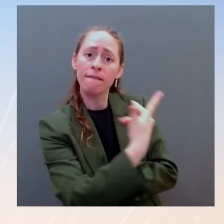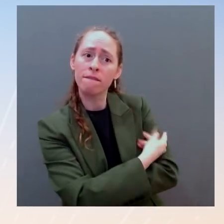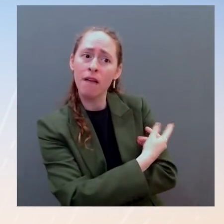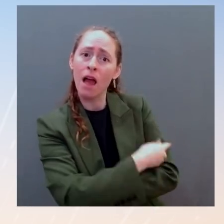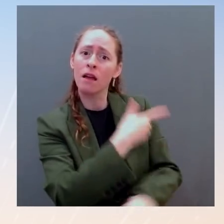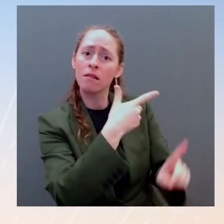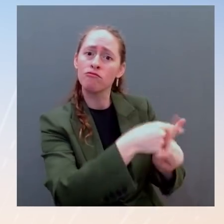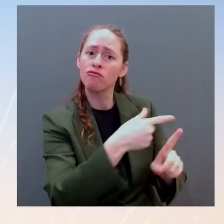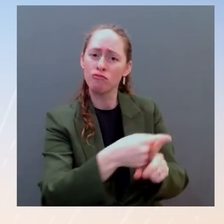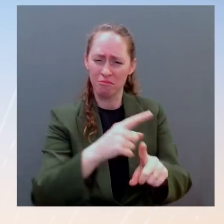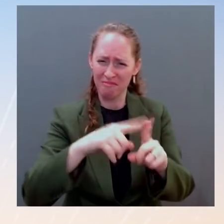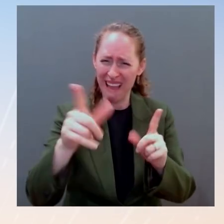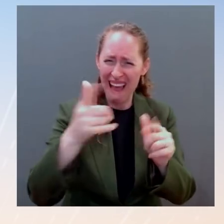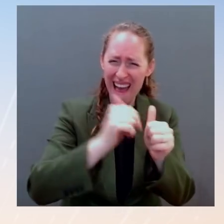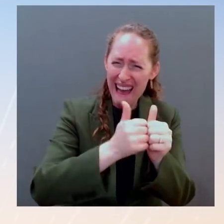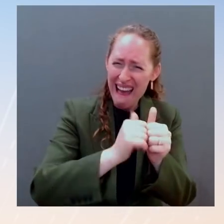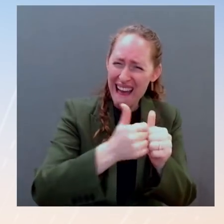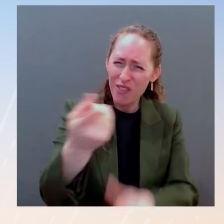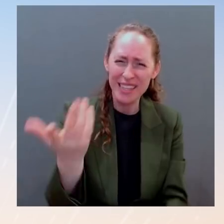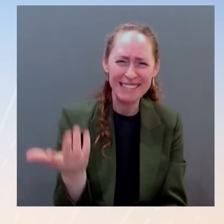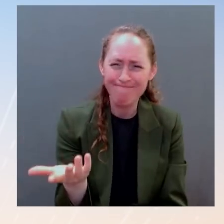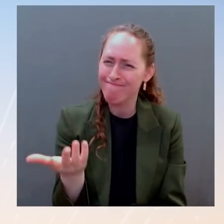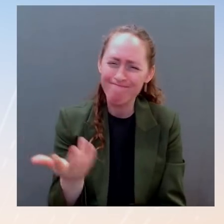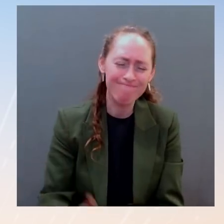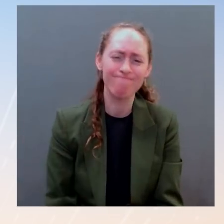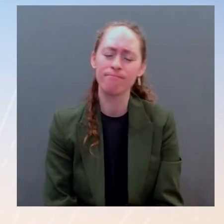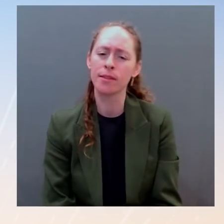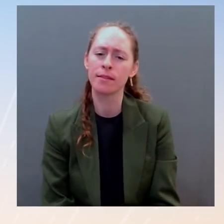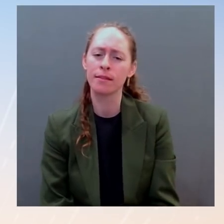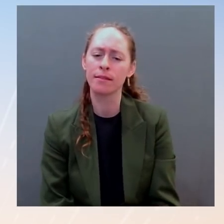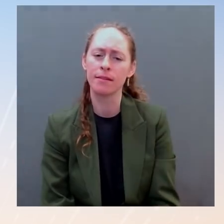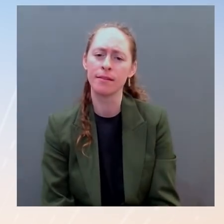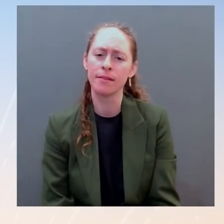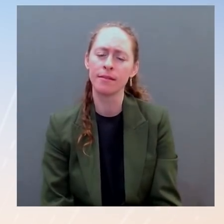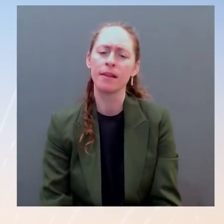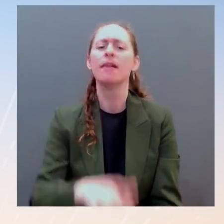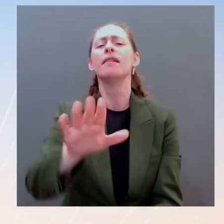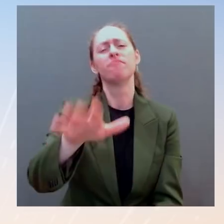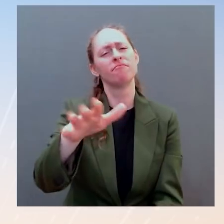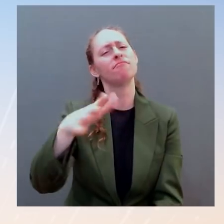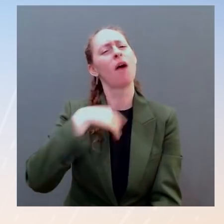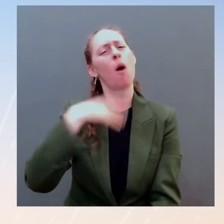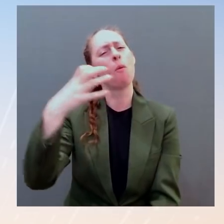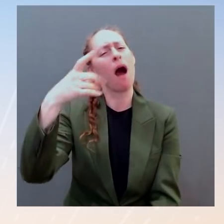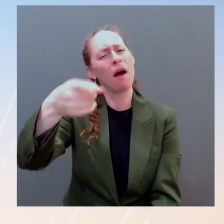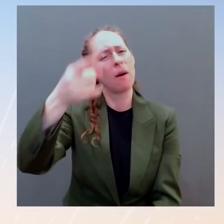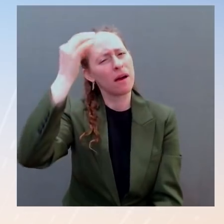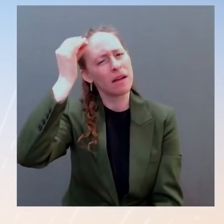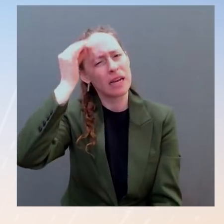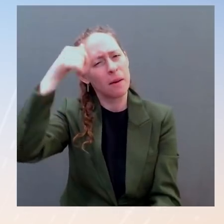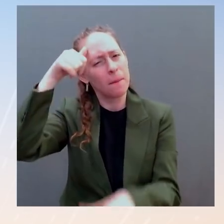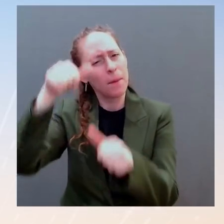what we inherited here -- the former President invested billions of dollars in a border wall that was never going to work or be effective,